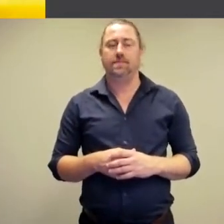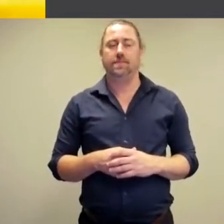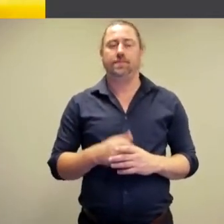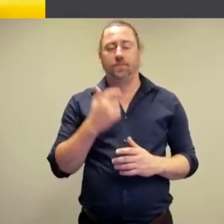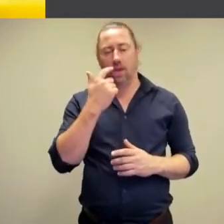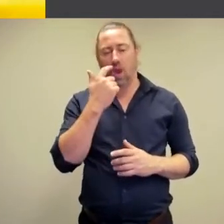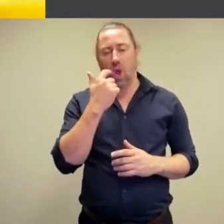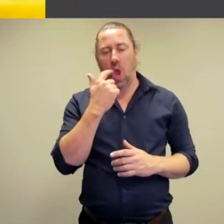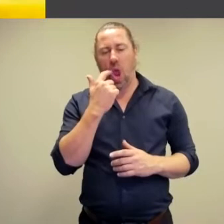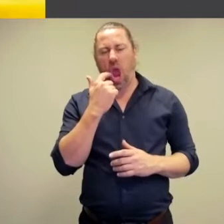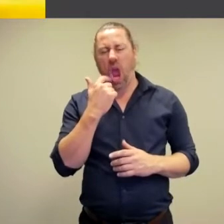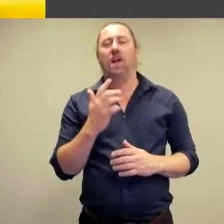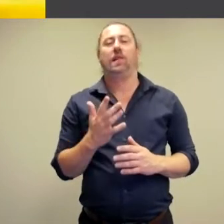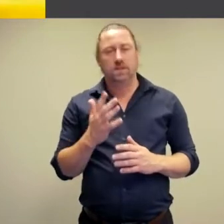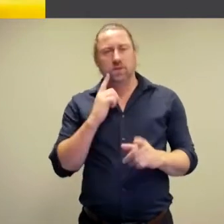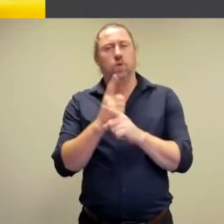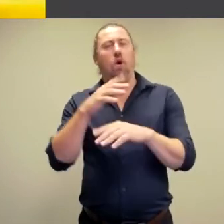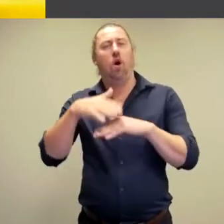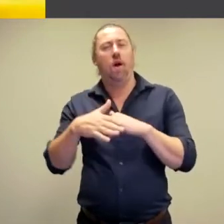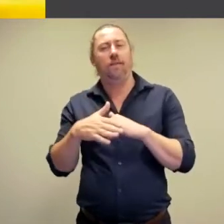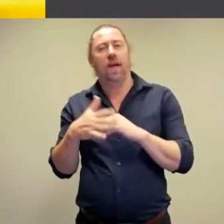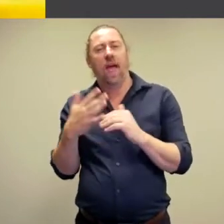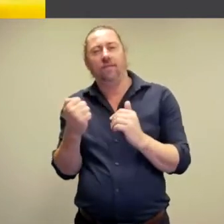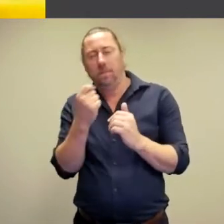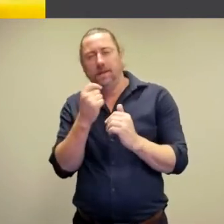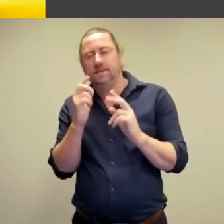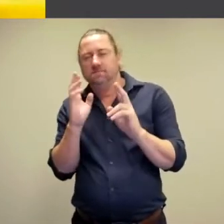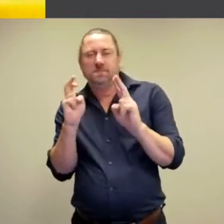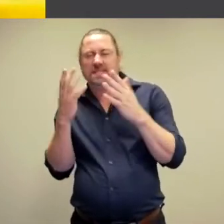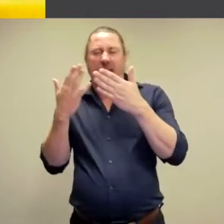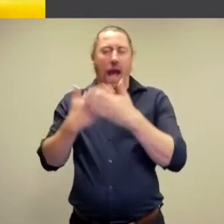think about a darker element in ASMR and I’m going to